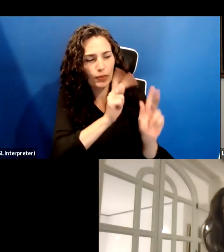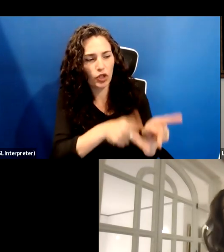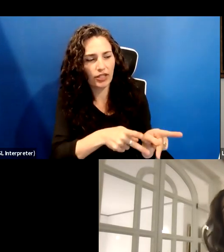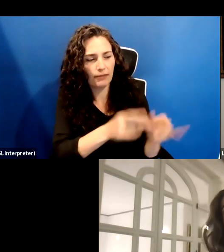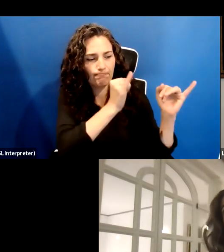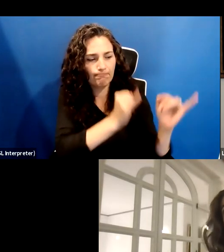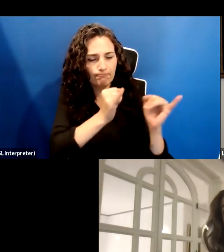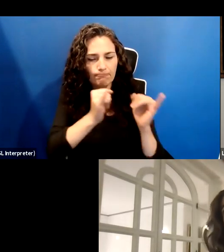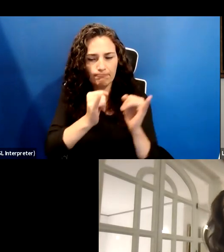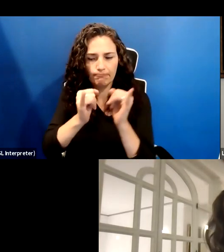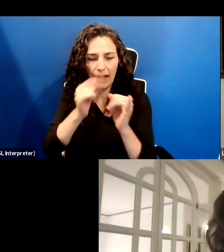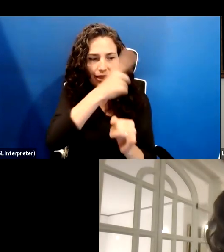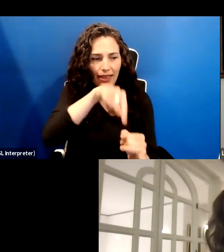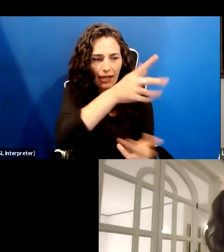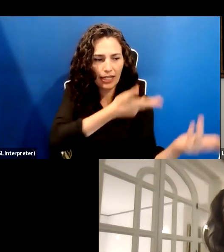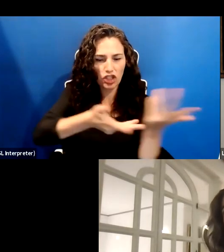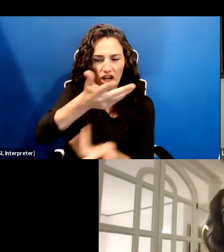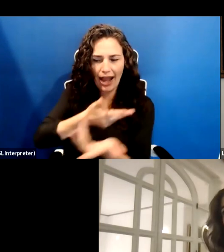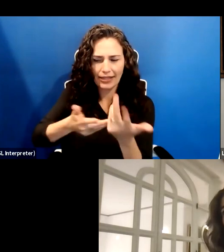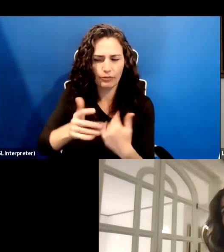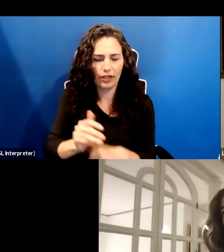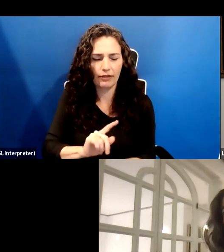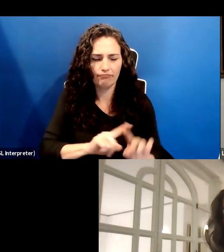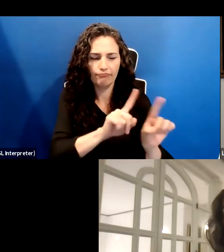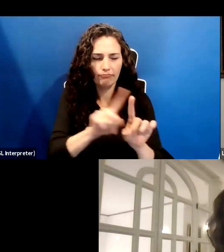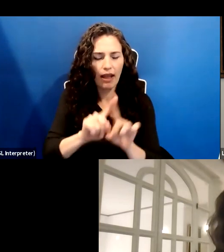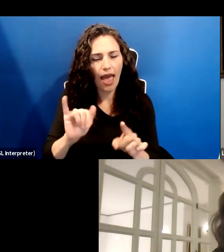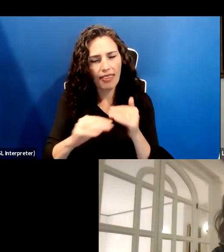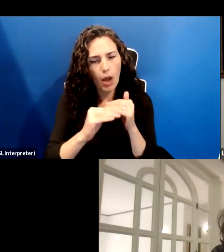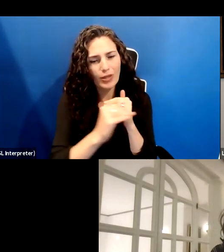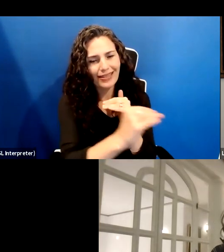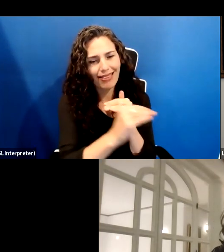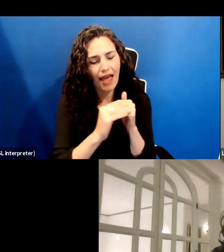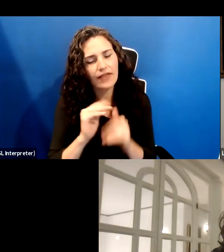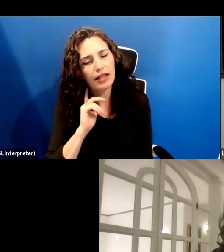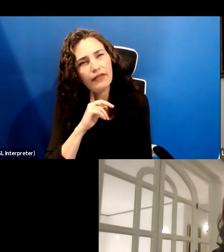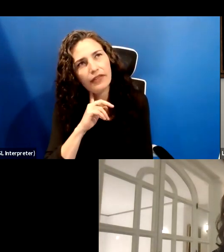And there was a level of sort of, I mean, obviously,